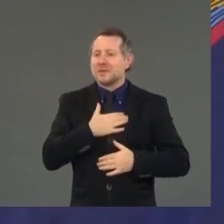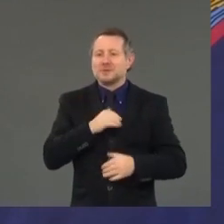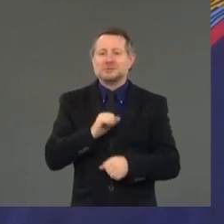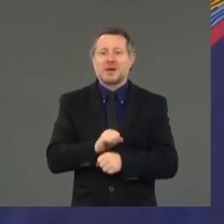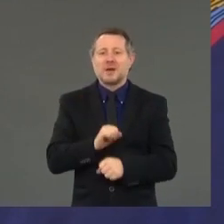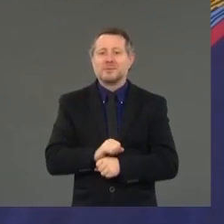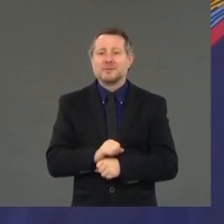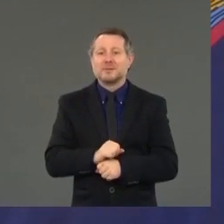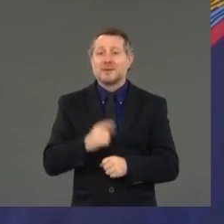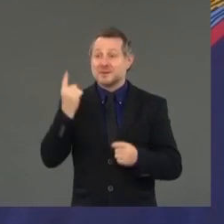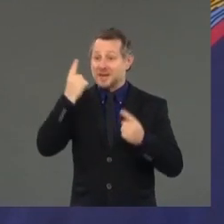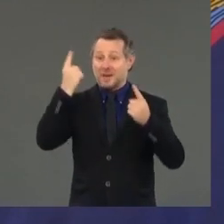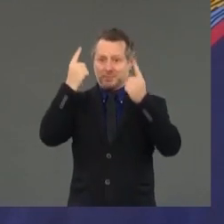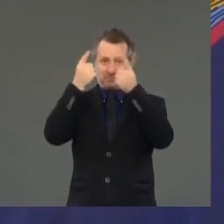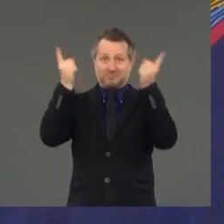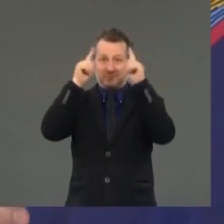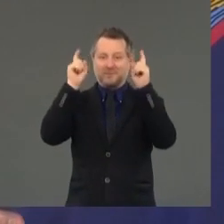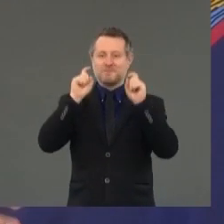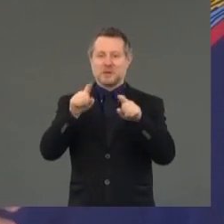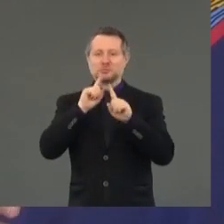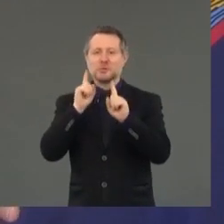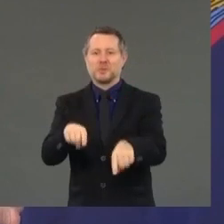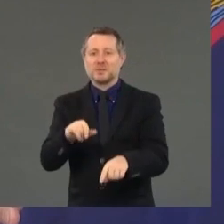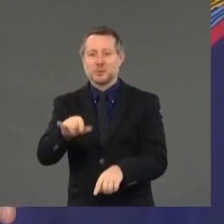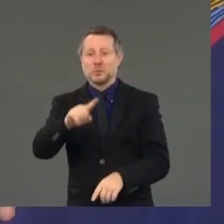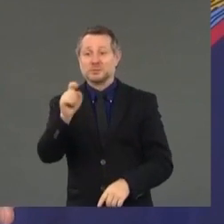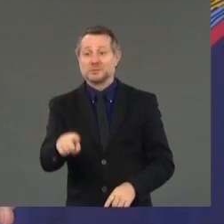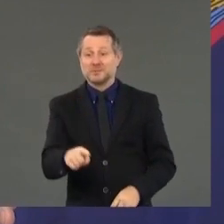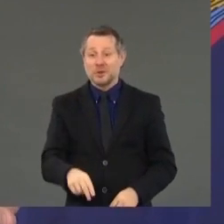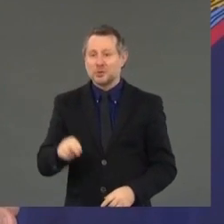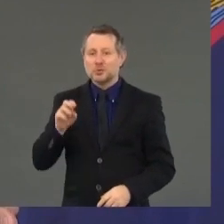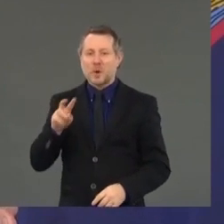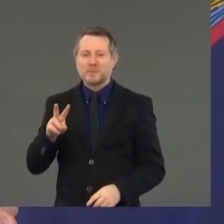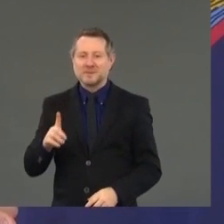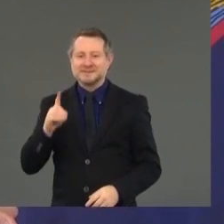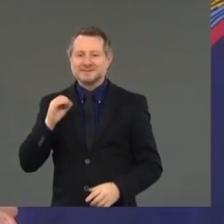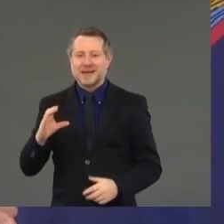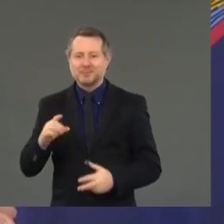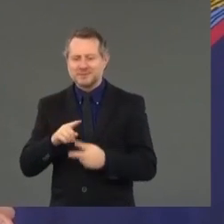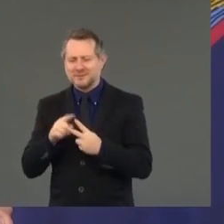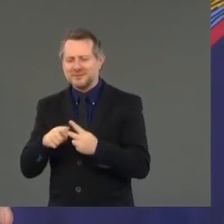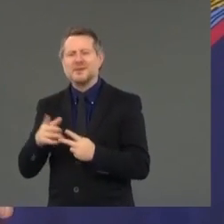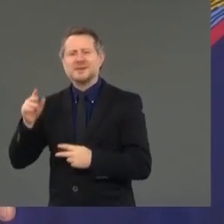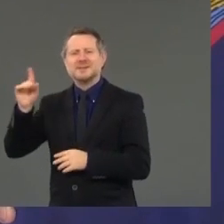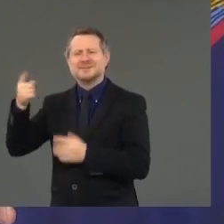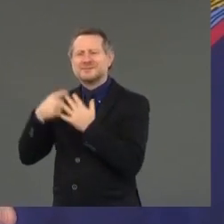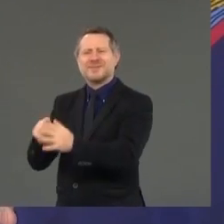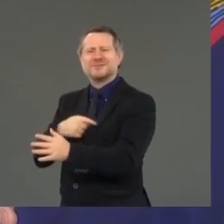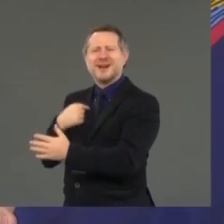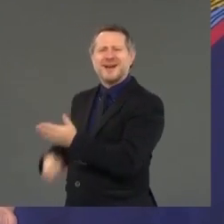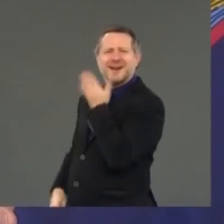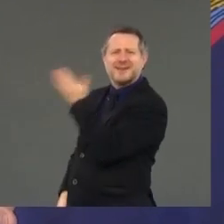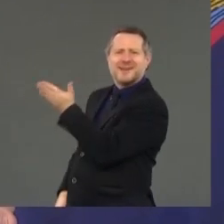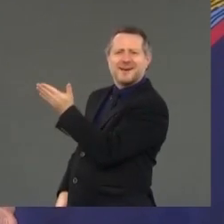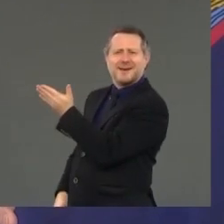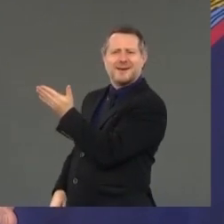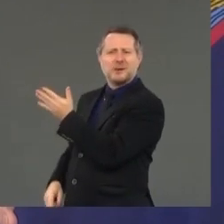IT'S NOT MY RESPONSIBILITY.